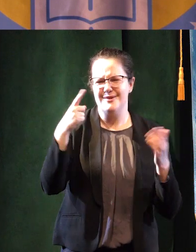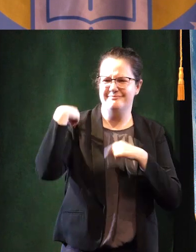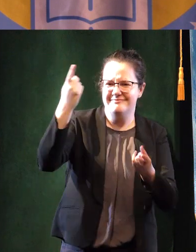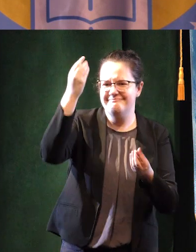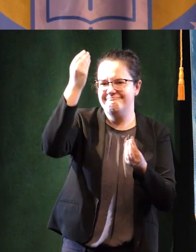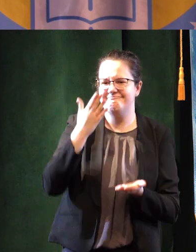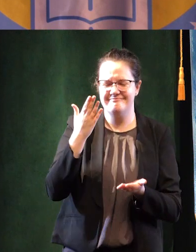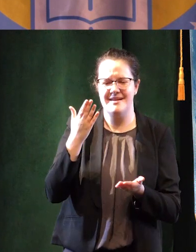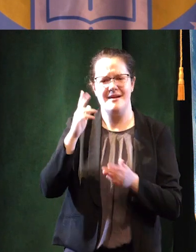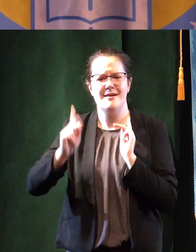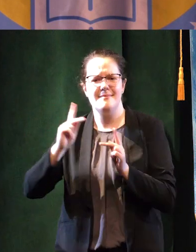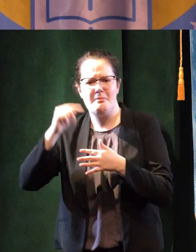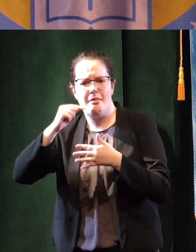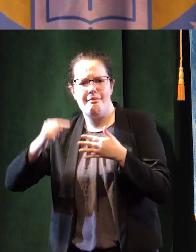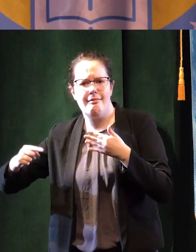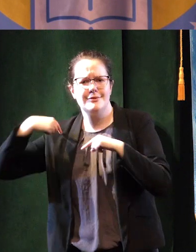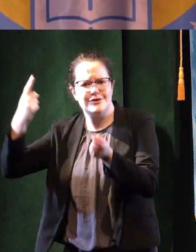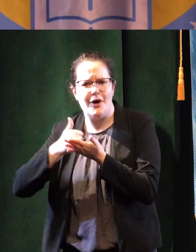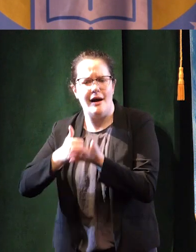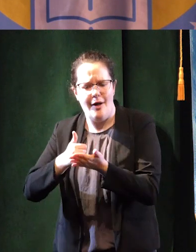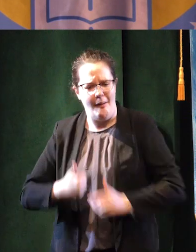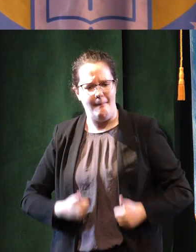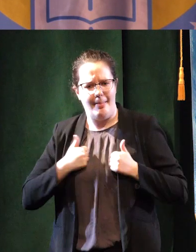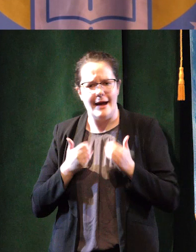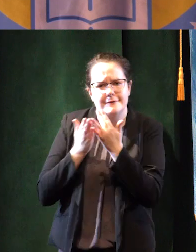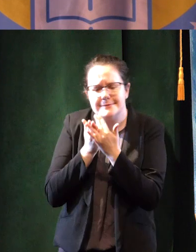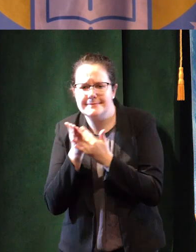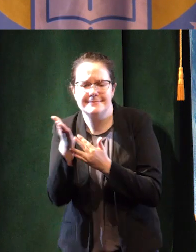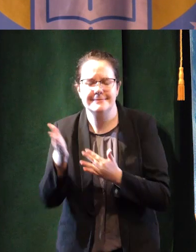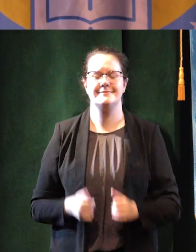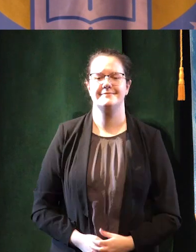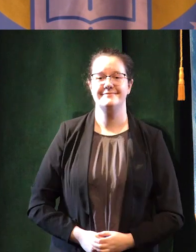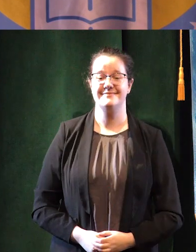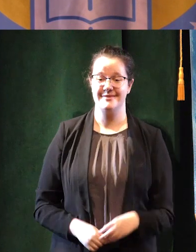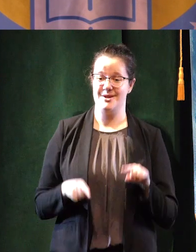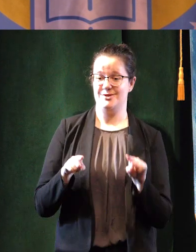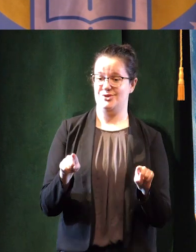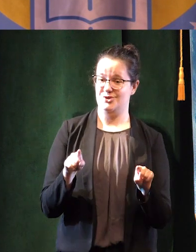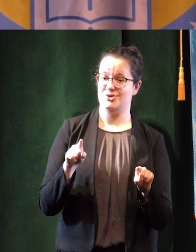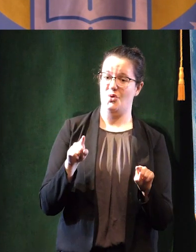along your life's journey during and no doubt after your time here at Genesee